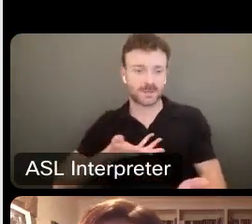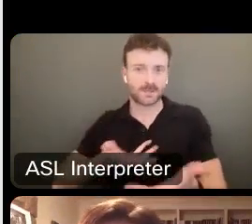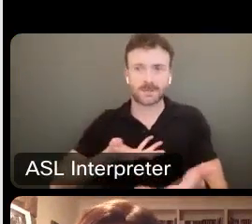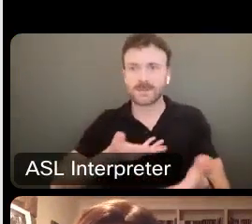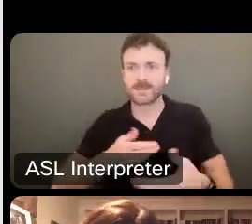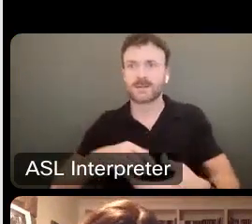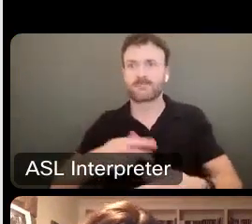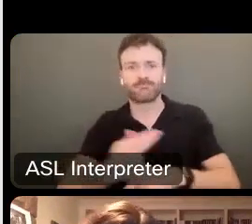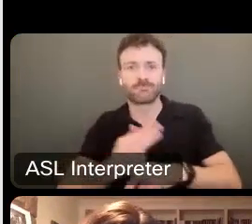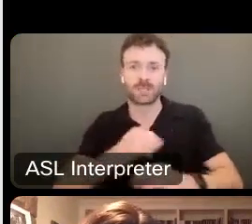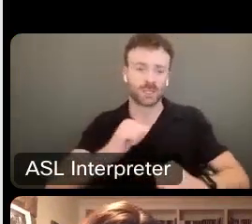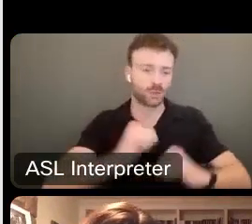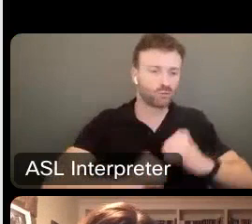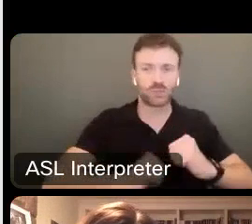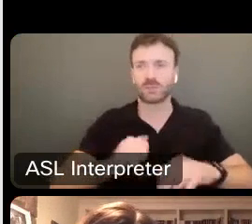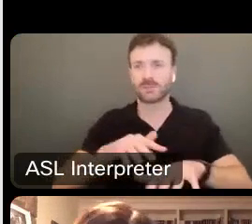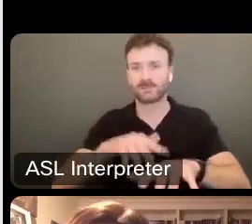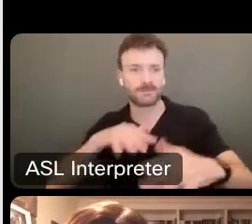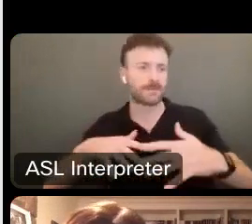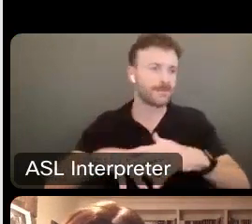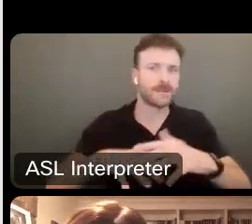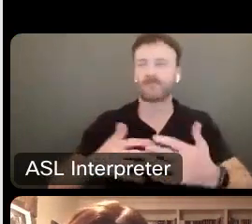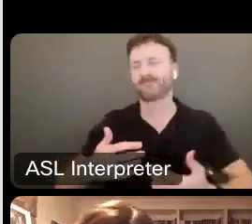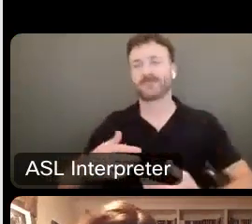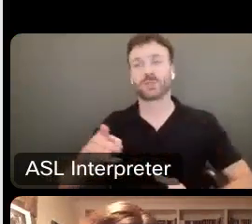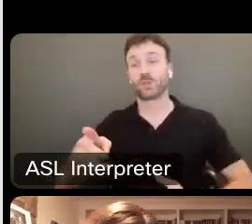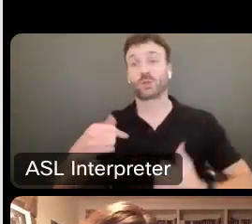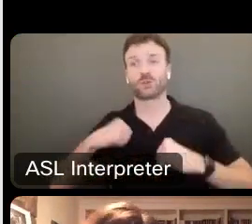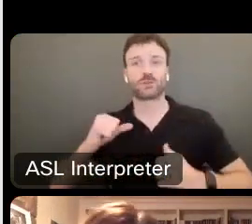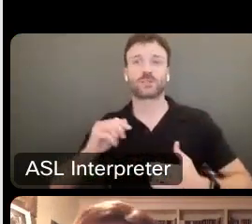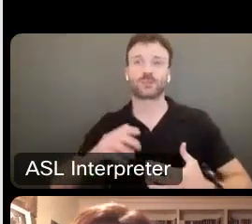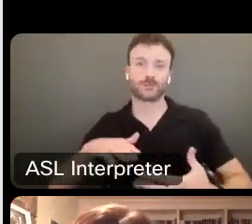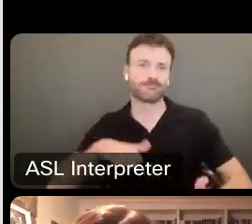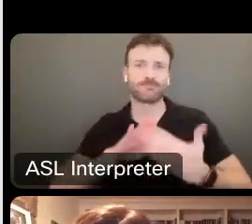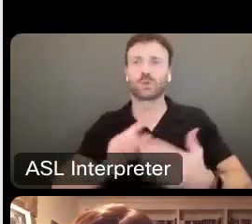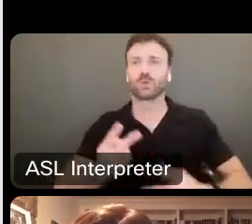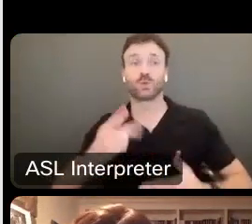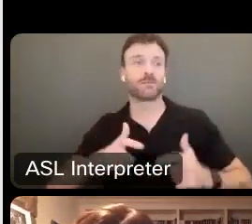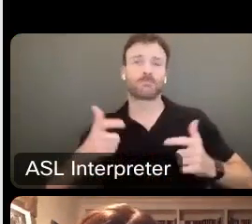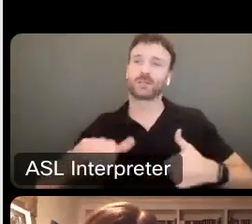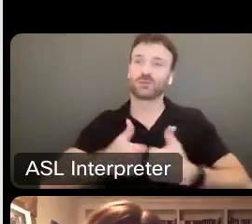trying to tackle two of our city's biggest challenges. So thank you for that. Good evening, everybody.